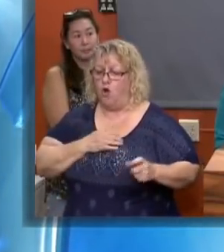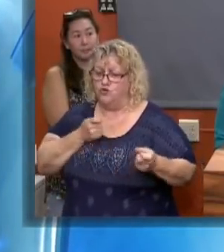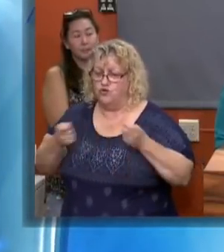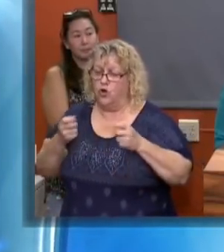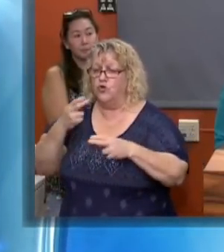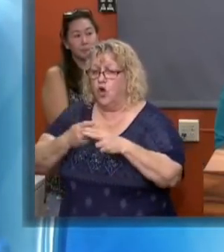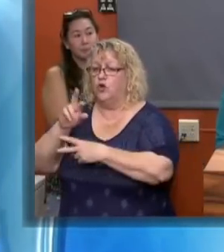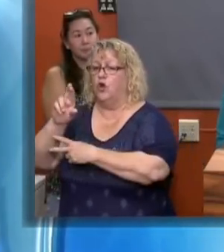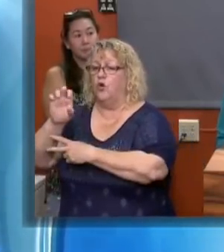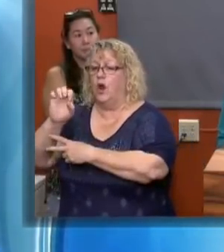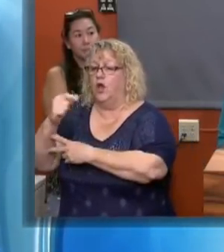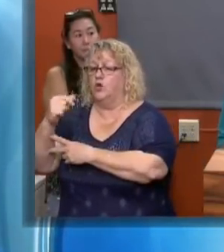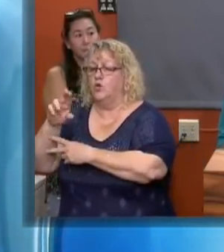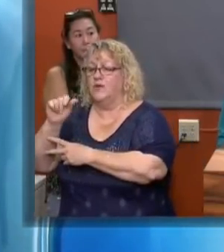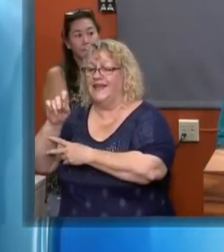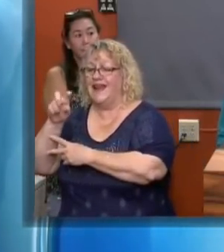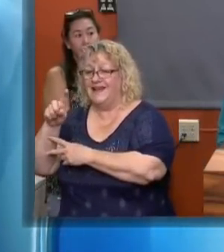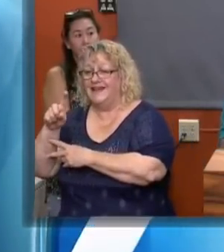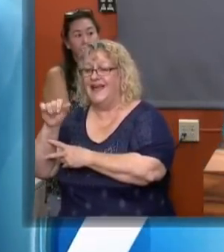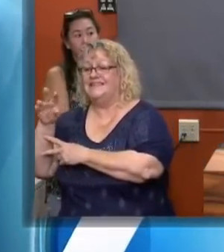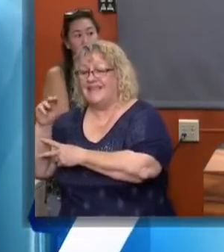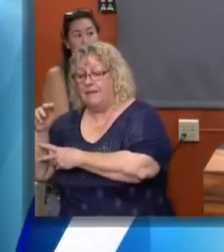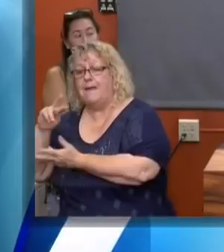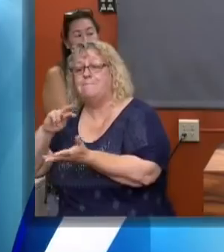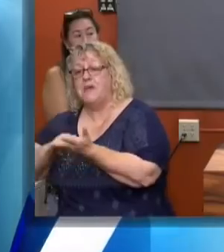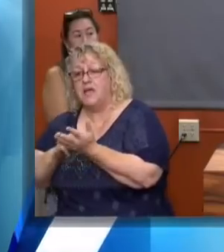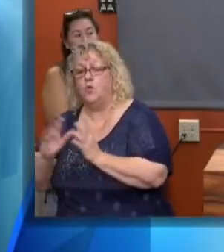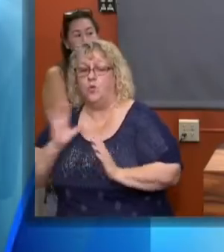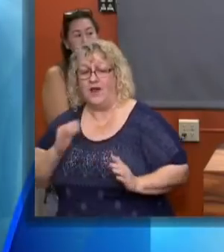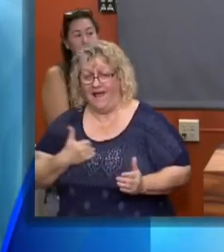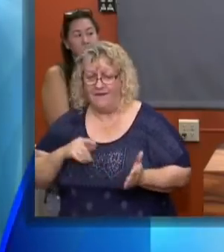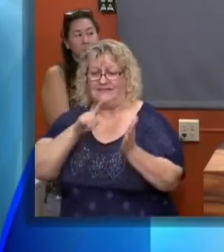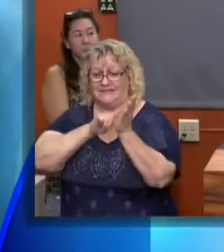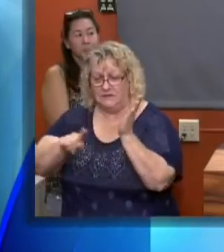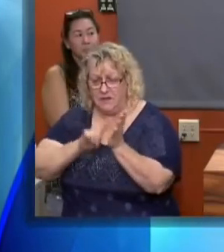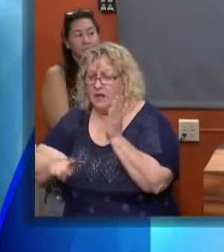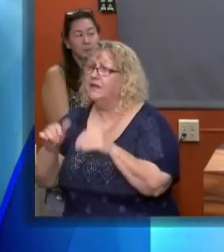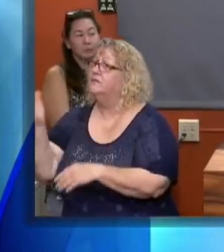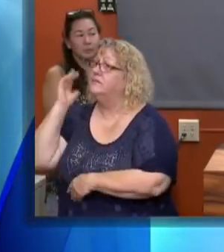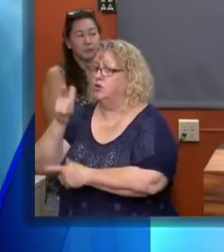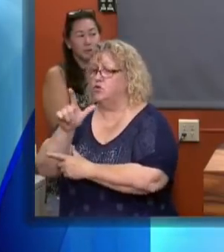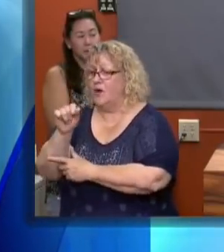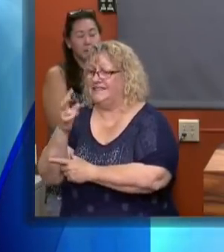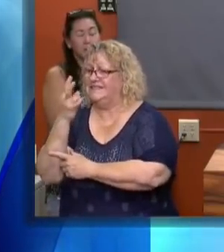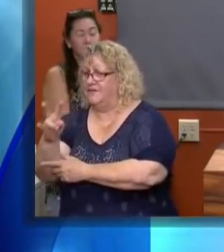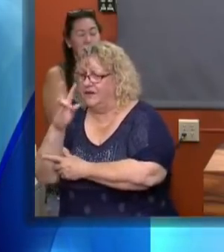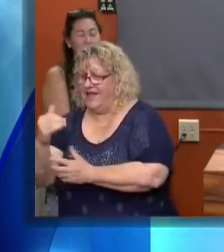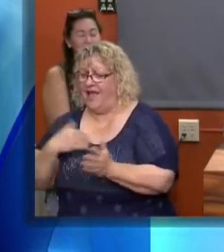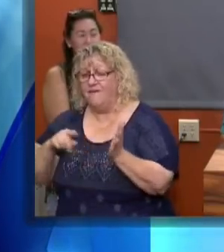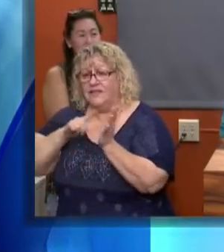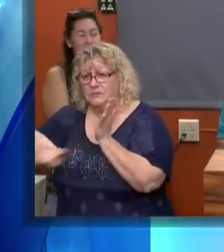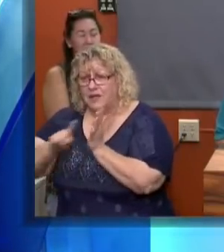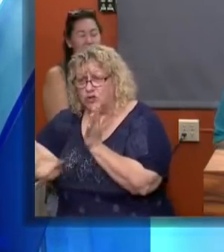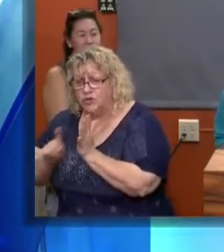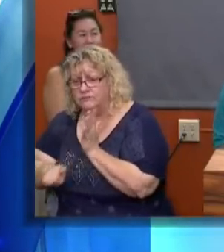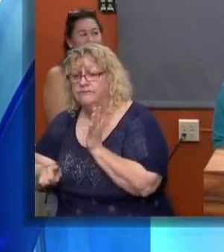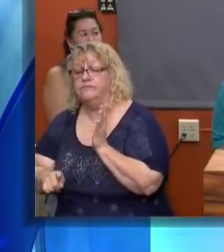COULD COLLAPSE. WE'RE REGULAR PLAYED DAM. SO PERIODICALLY, WE'RE SUBJECT TO INSPECTION. I THINK THERE MIGHT HAVE BEEN